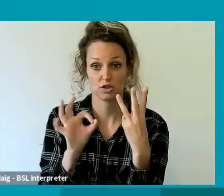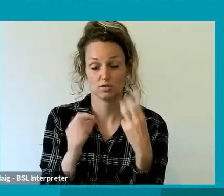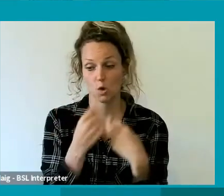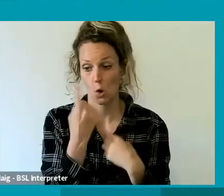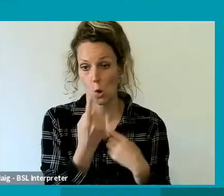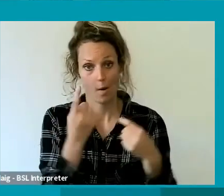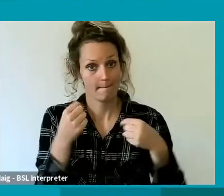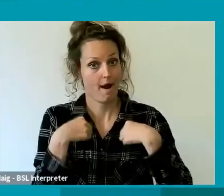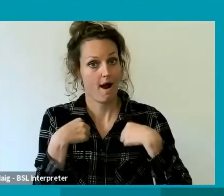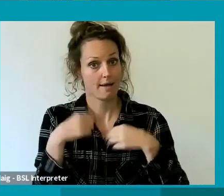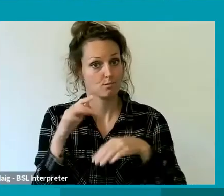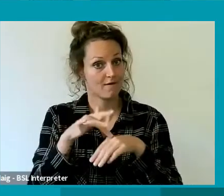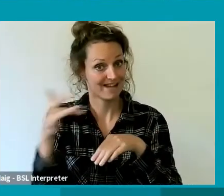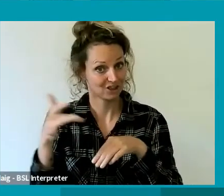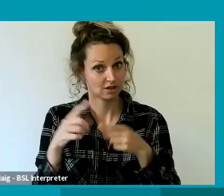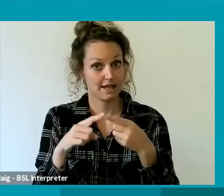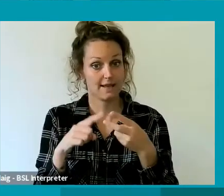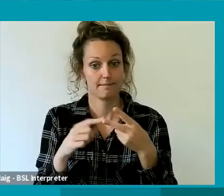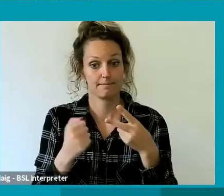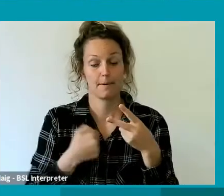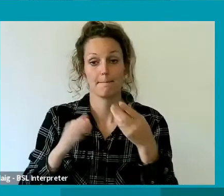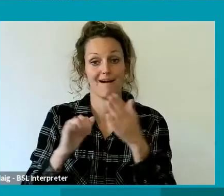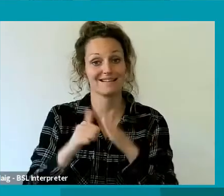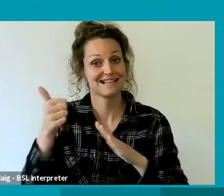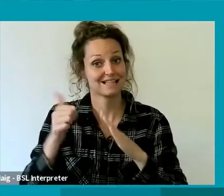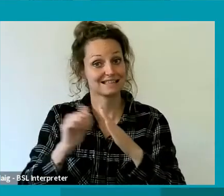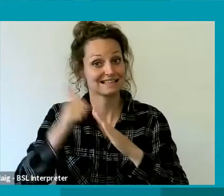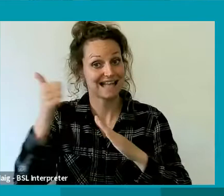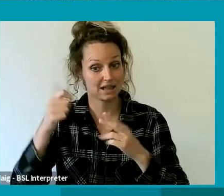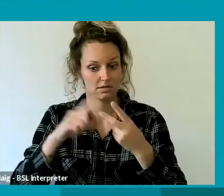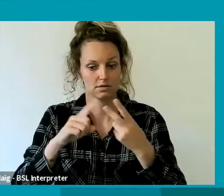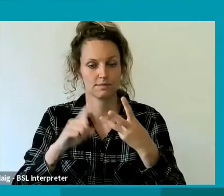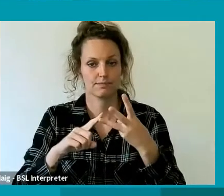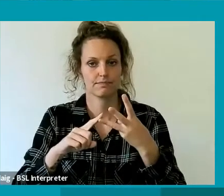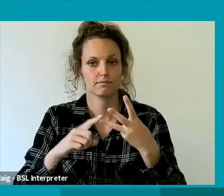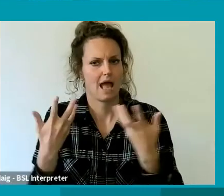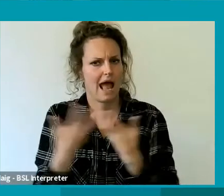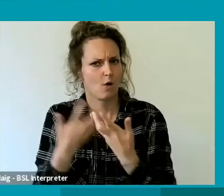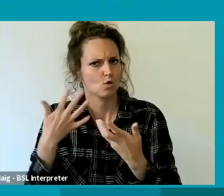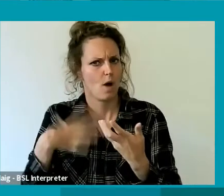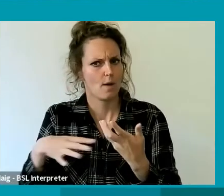What are my skills and talents? In other words, what is my value and who's my customer?